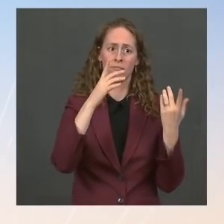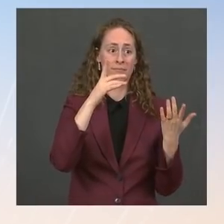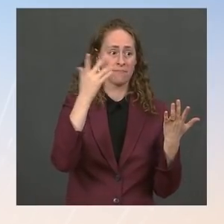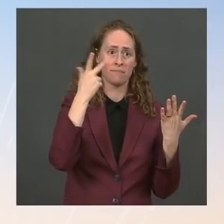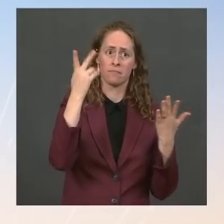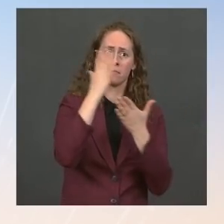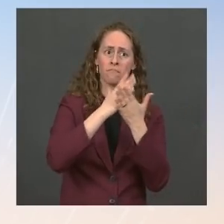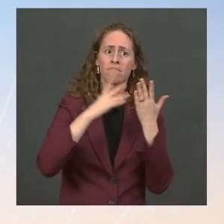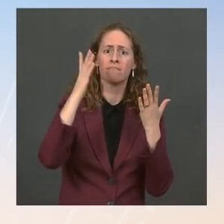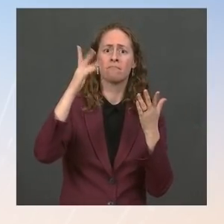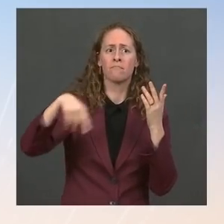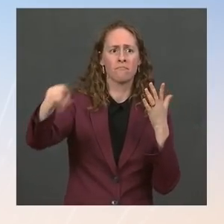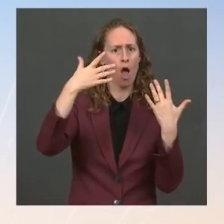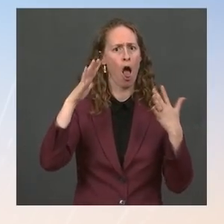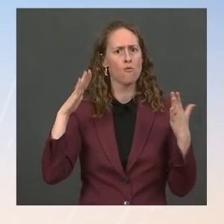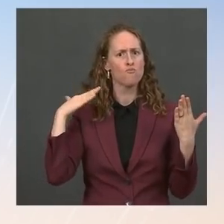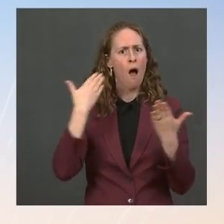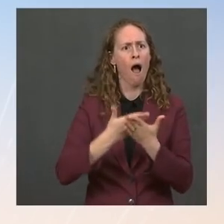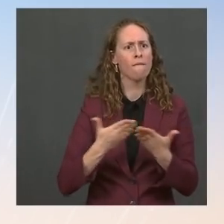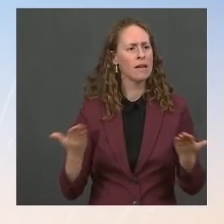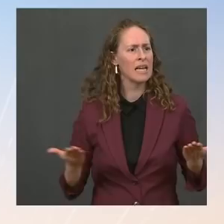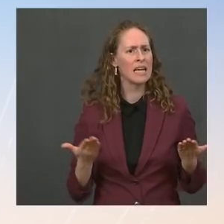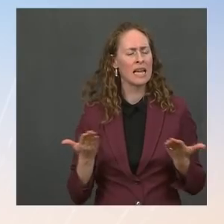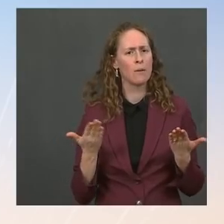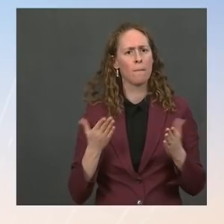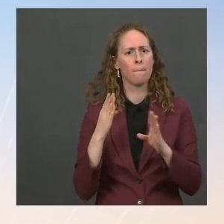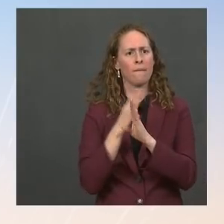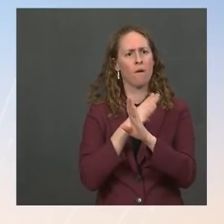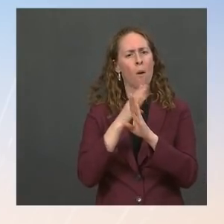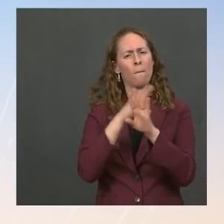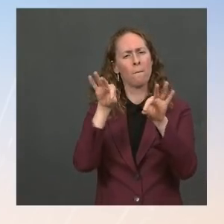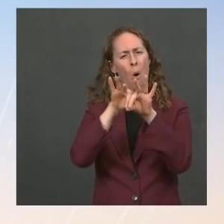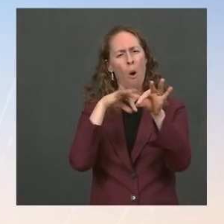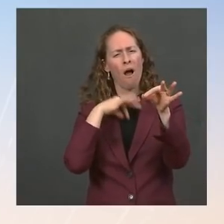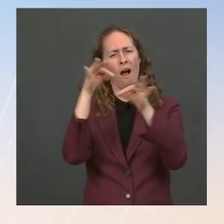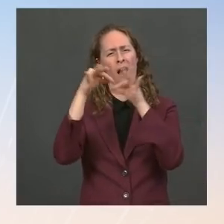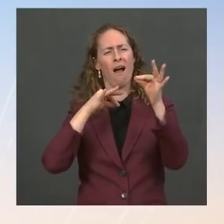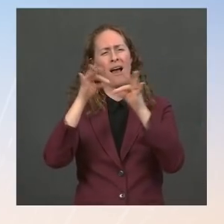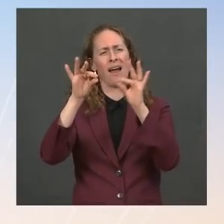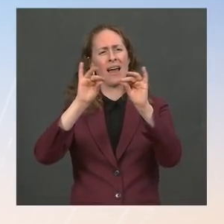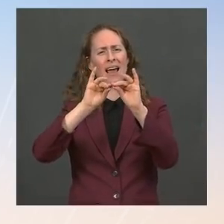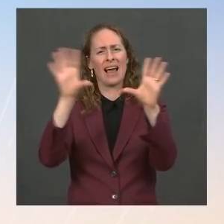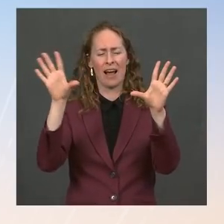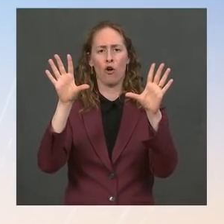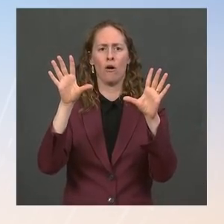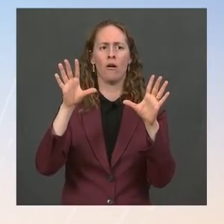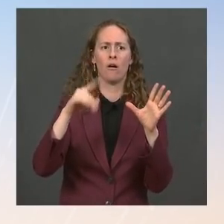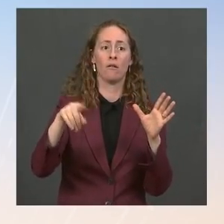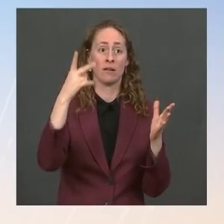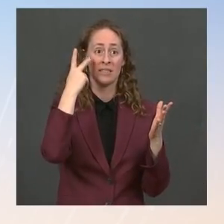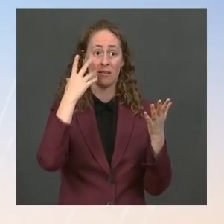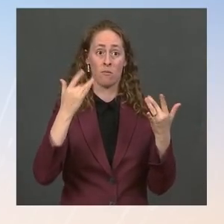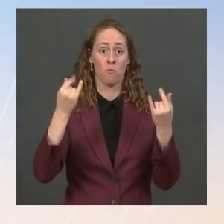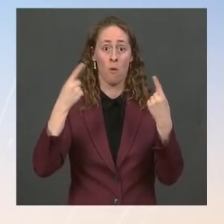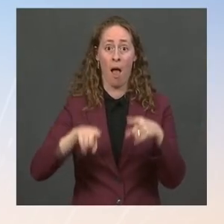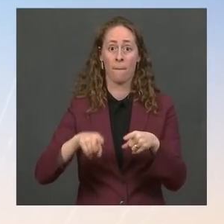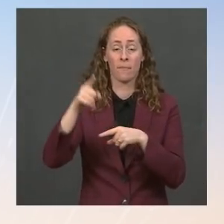and I think that's an important component of what's happening. If you're talking about the situation on the ground in Del Rio, one, it's a challenging situation.